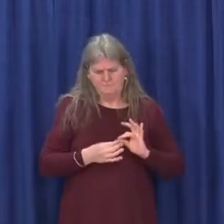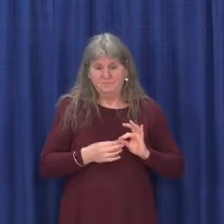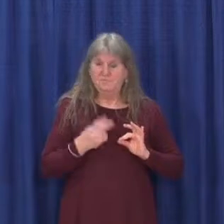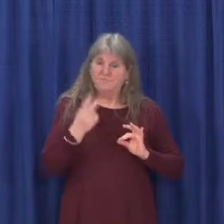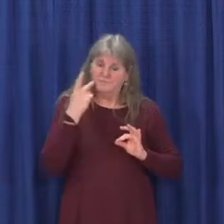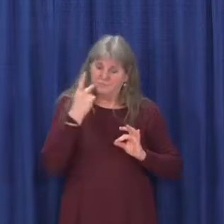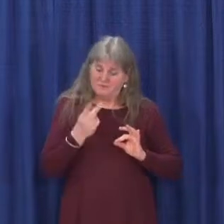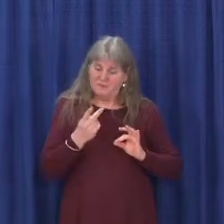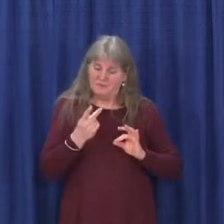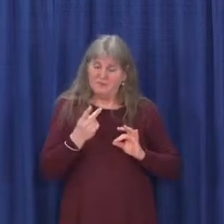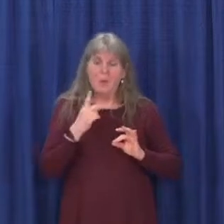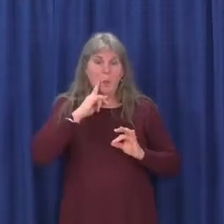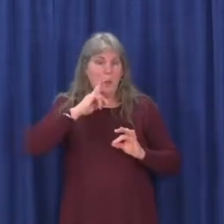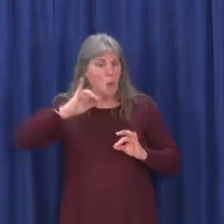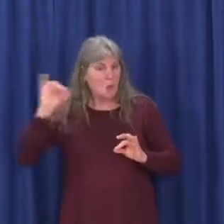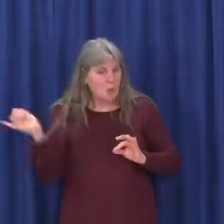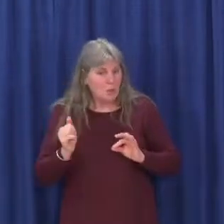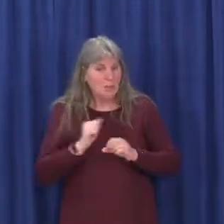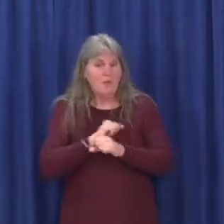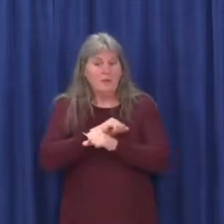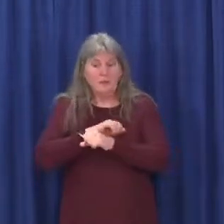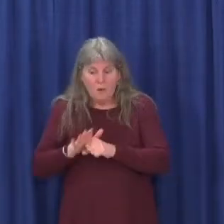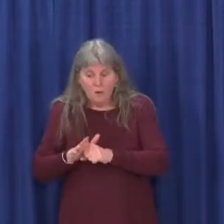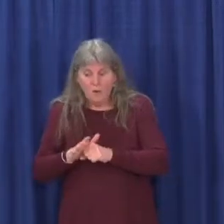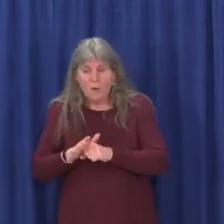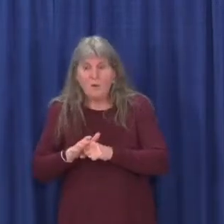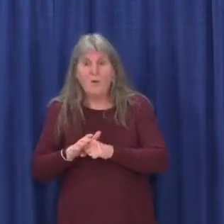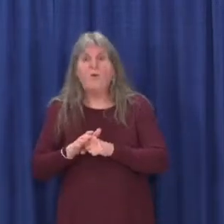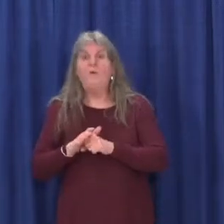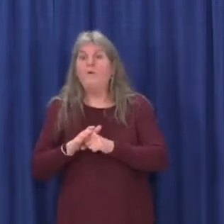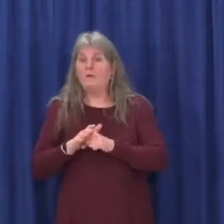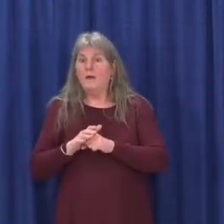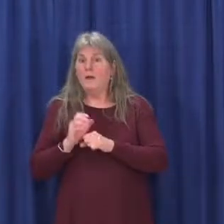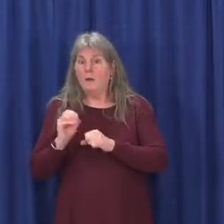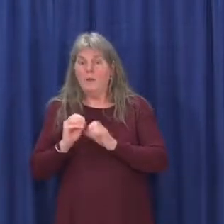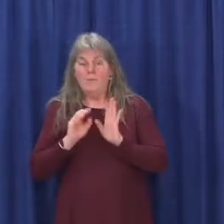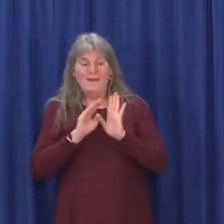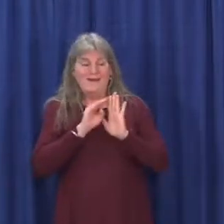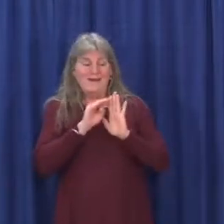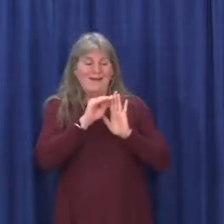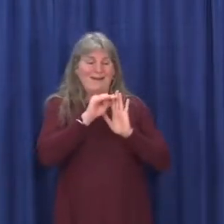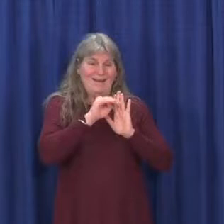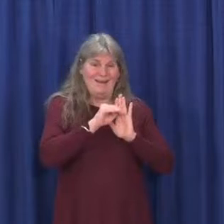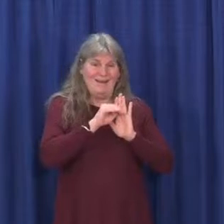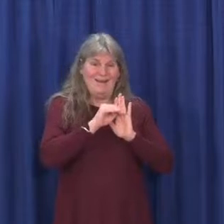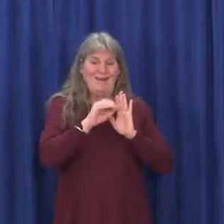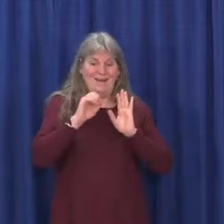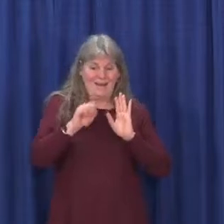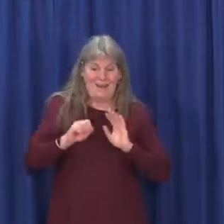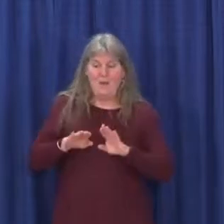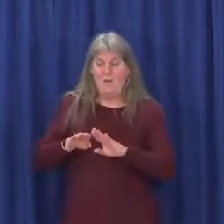promising signs across the board, enough to begin a gradual easing of some of the restrictions,